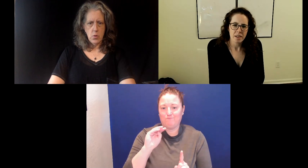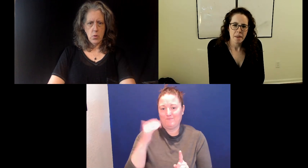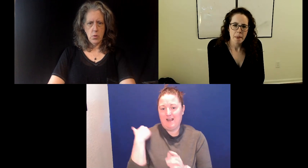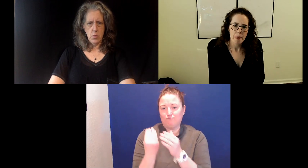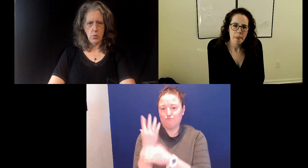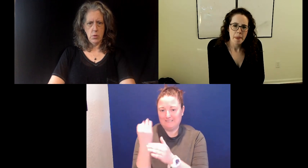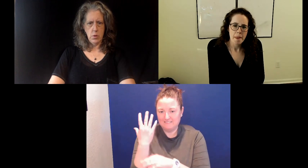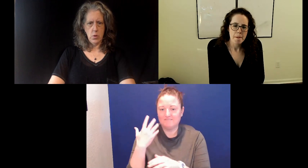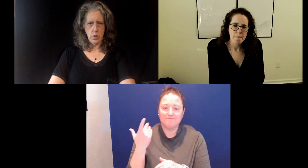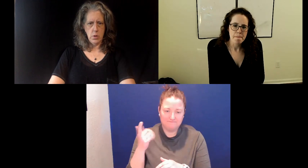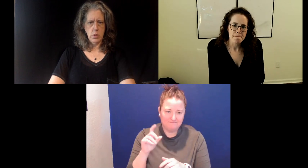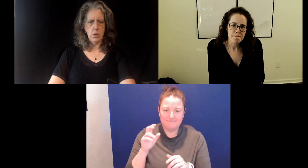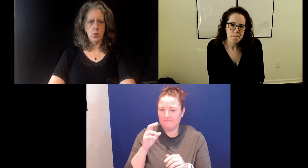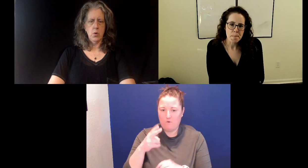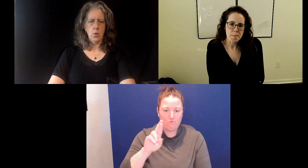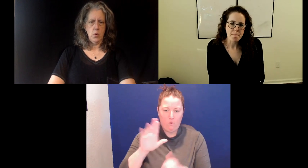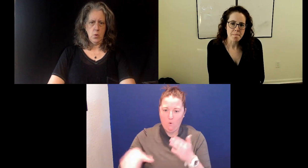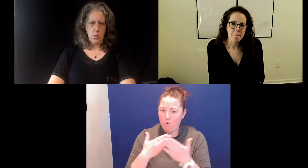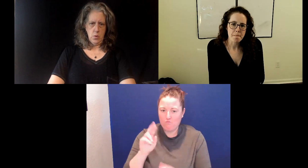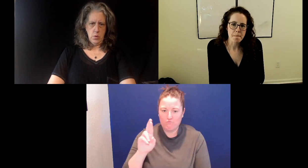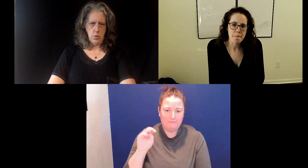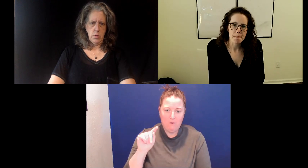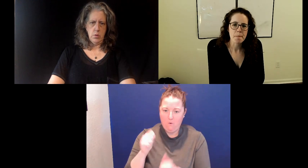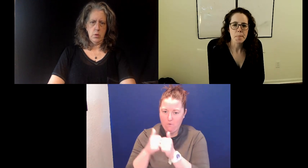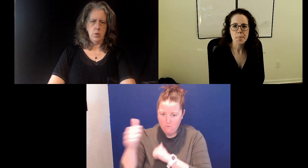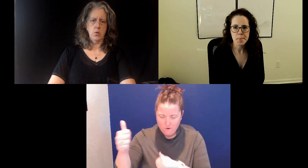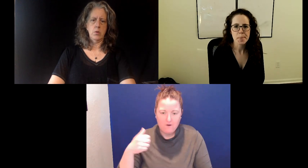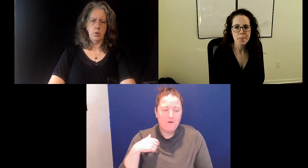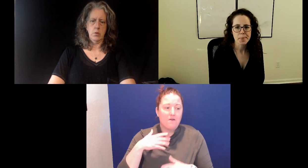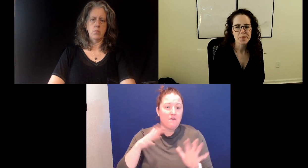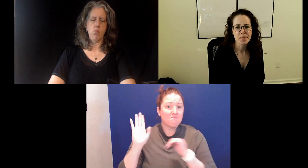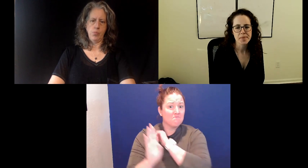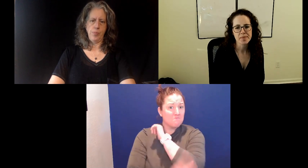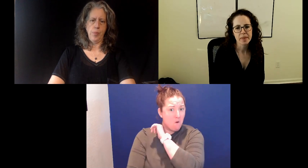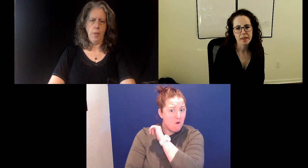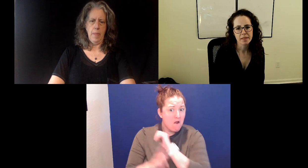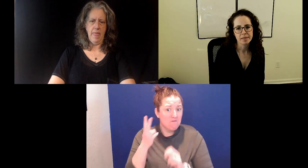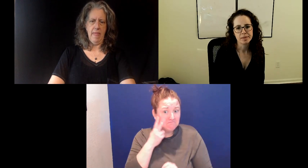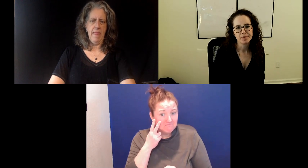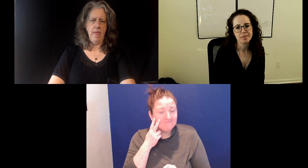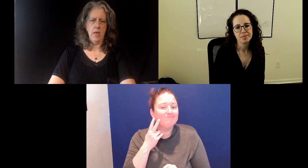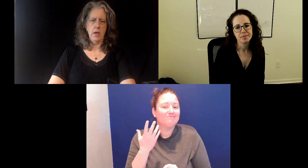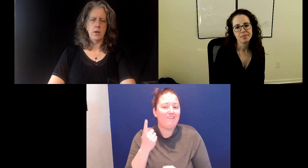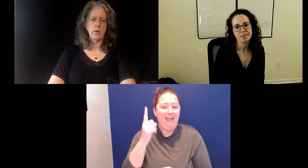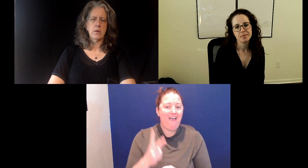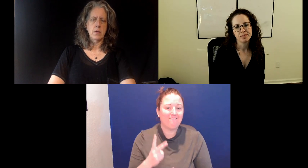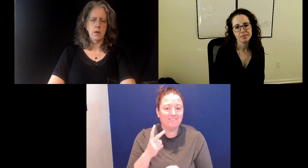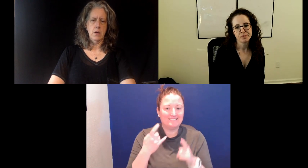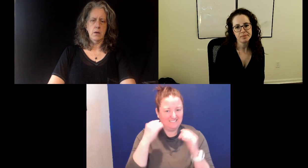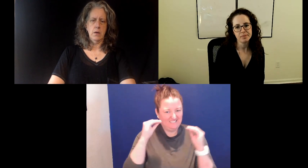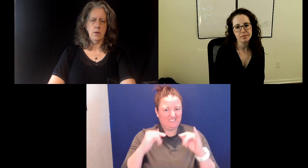yeah i am i'm like this just recent spring i'm doing all remote and in the fall we will see